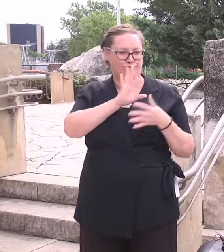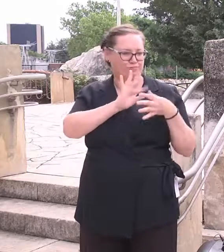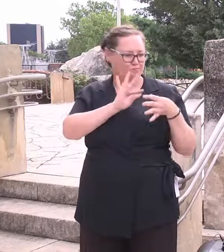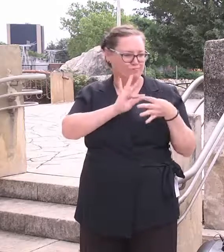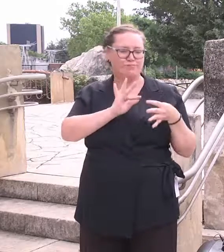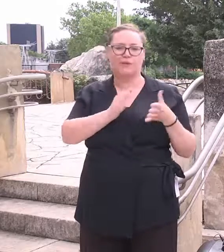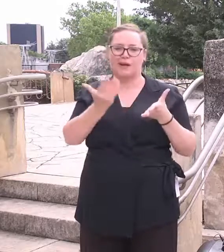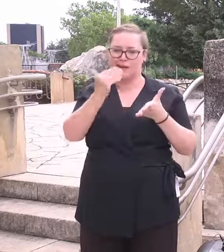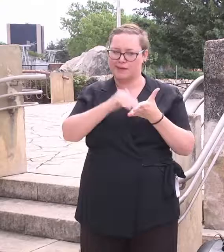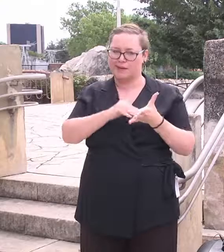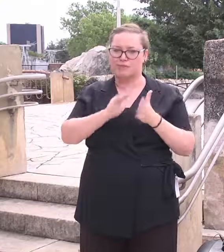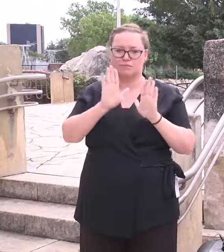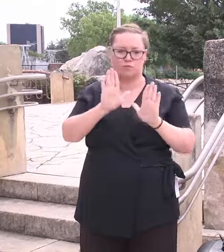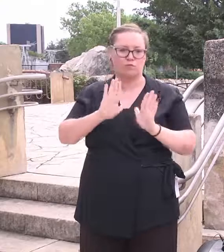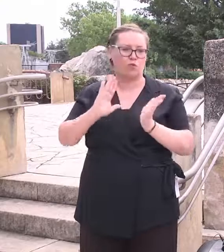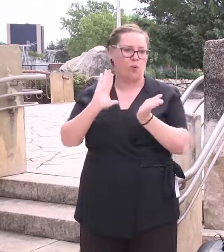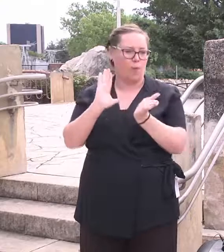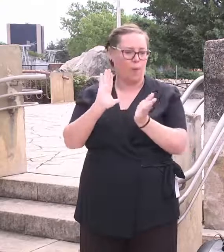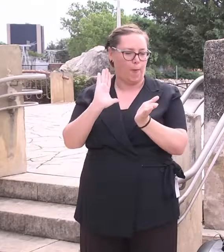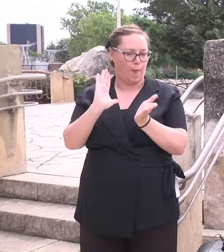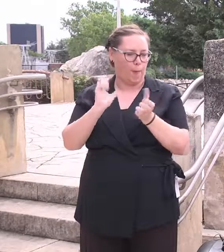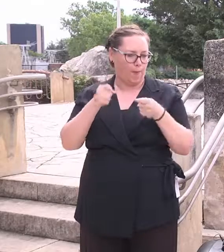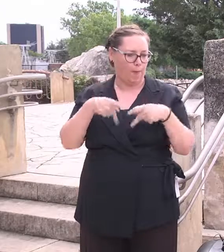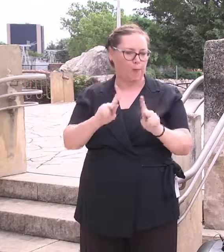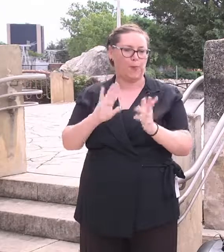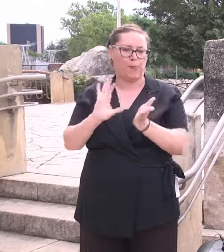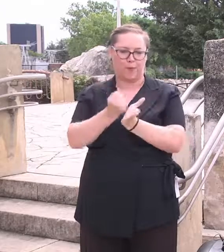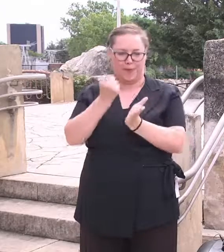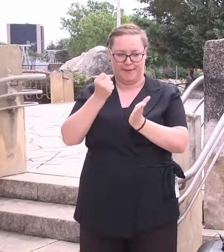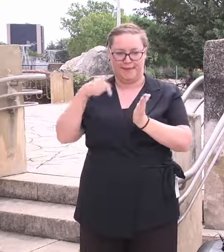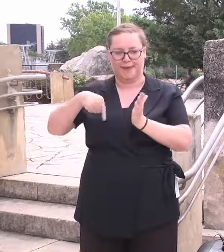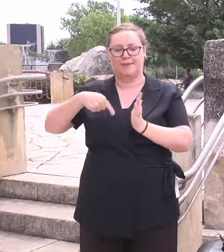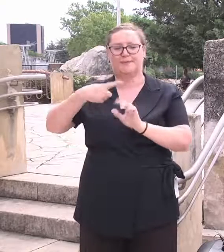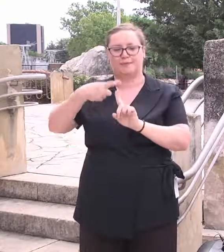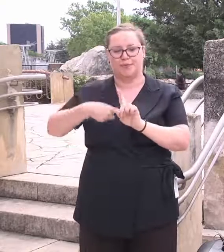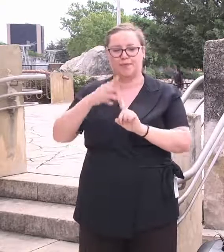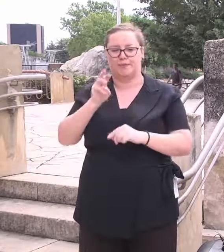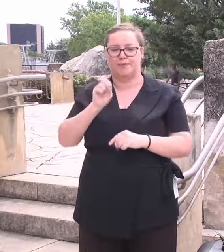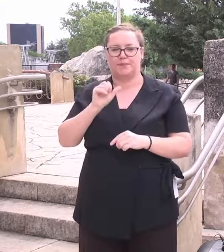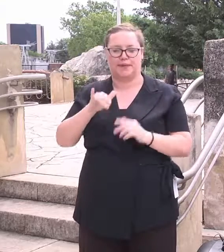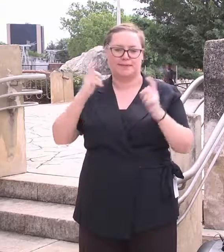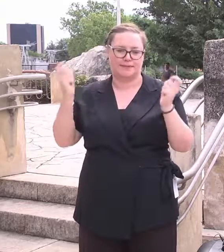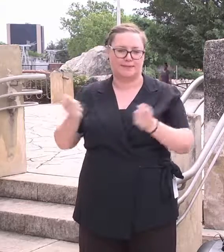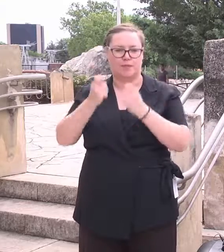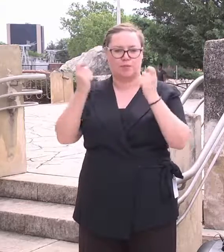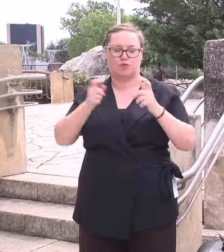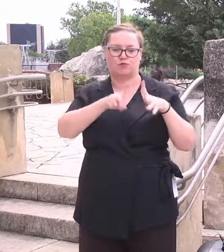uh it's an opportunity in the month of May as uh we celebrate this kickoff of summer reading